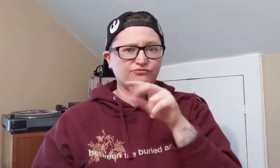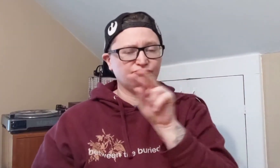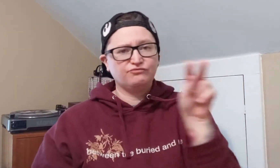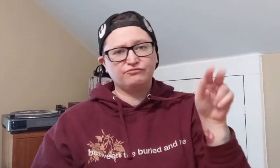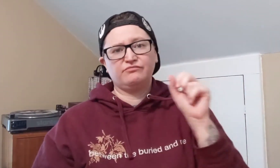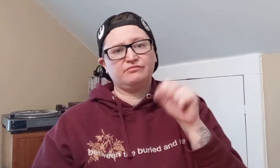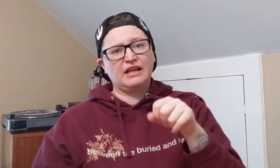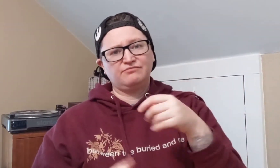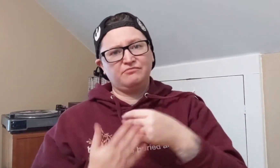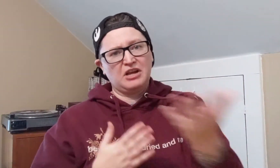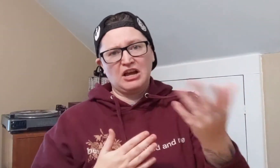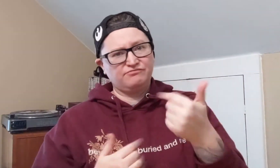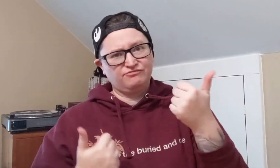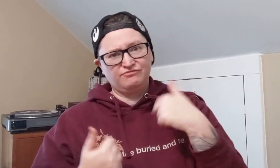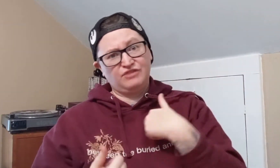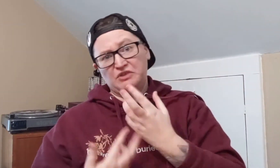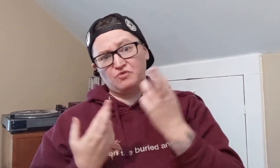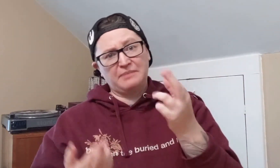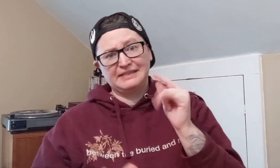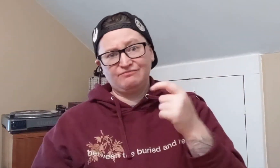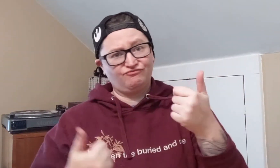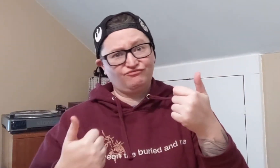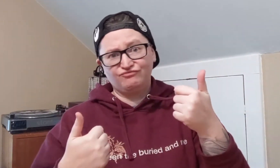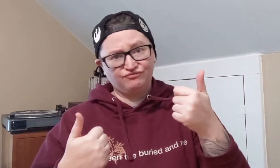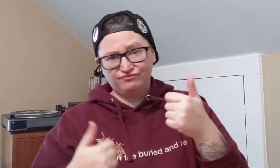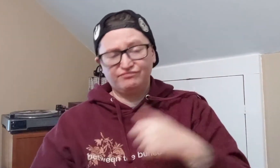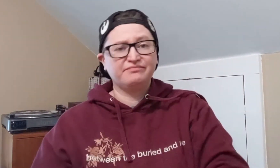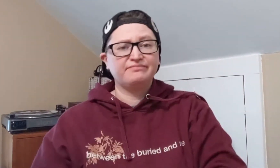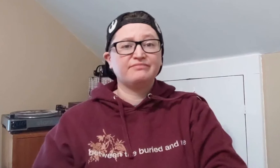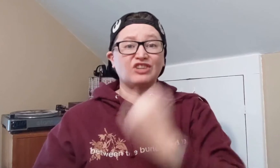at it so up to you how you want to do that but I definitely recommend that you give it a shot